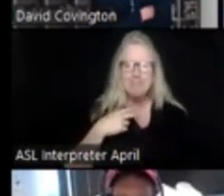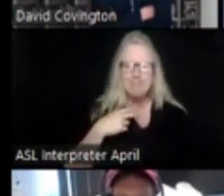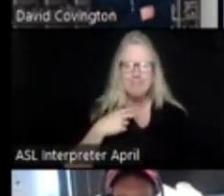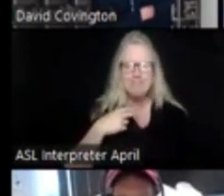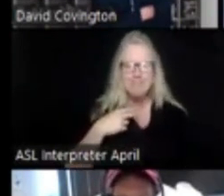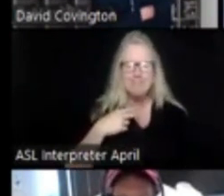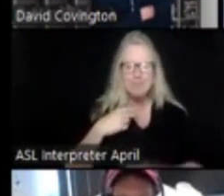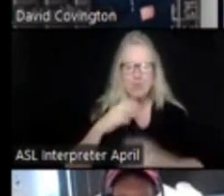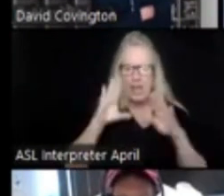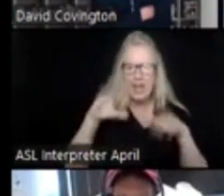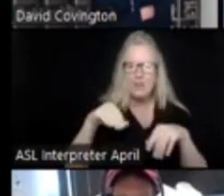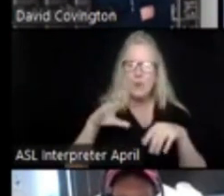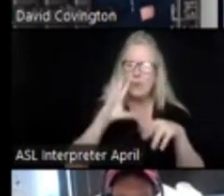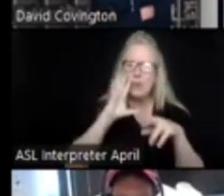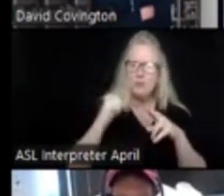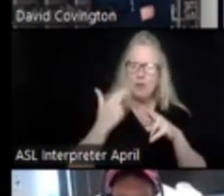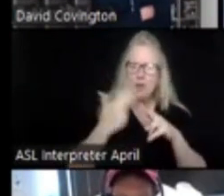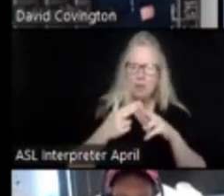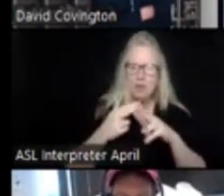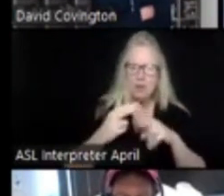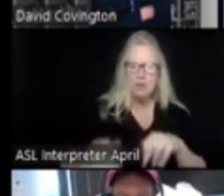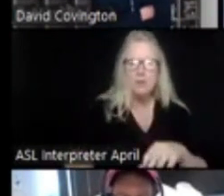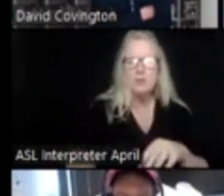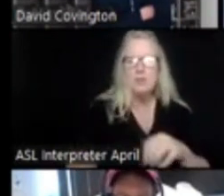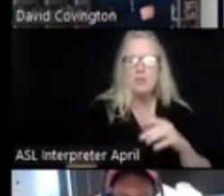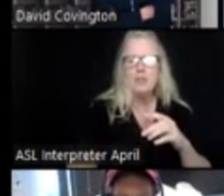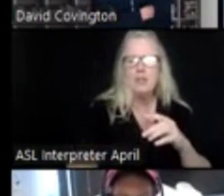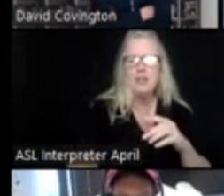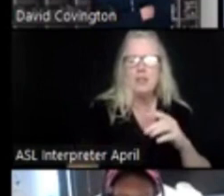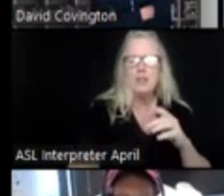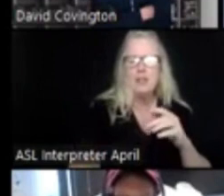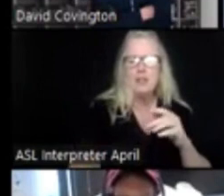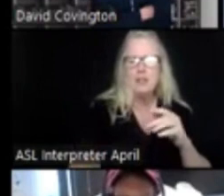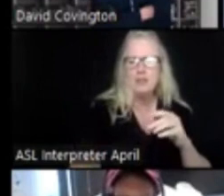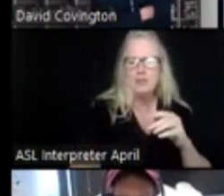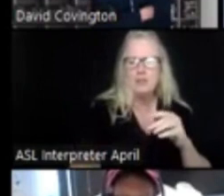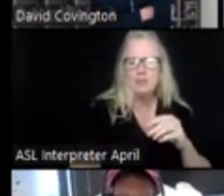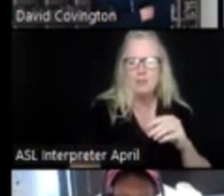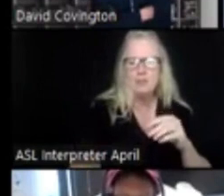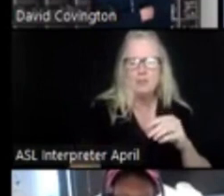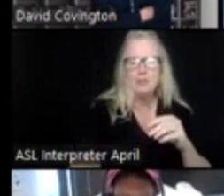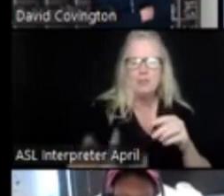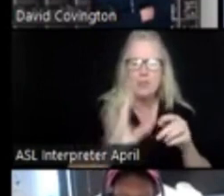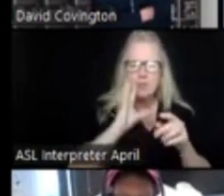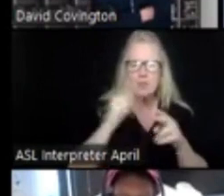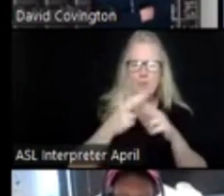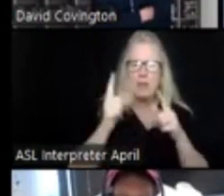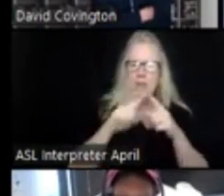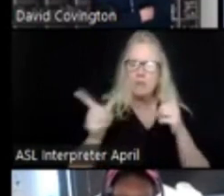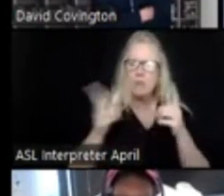I KNOW THEY TALKED ABOUT THE COST OF LOST LIVES SO I WAS LEANING TOWARDS COST